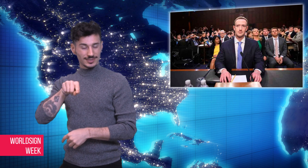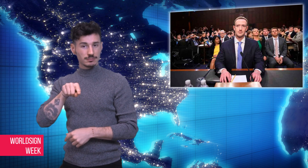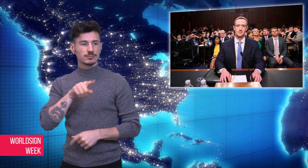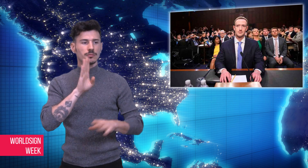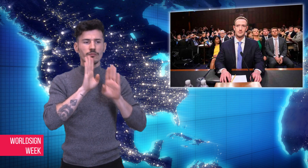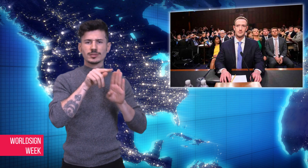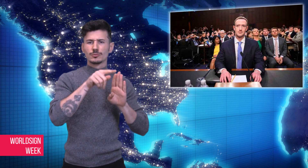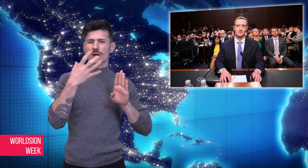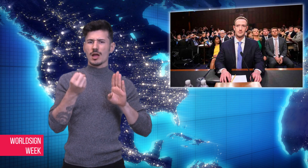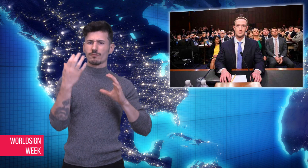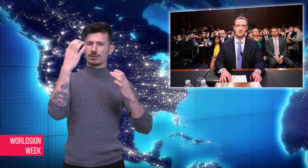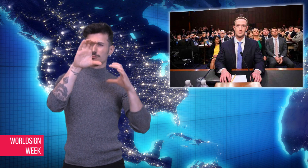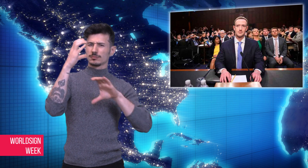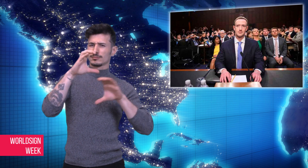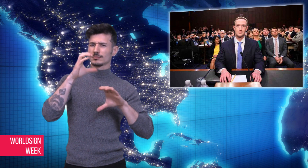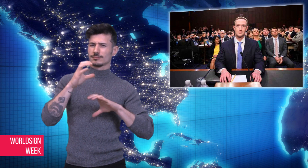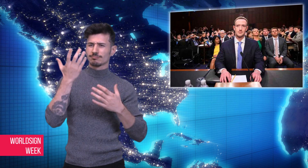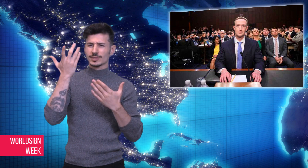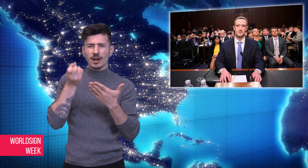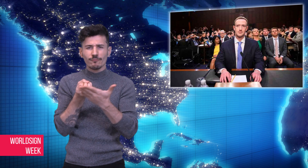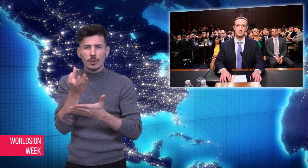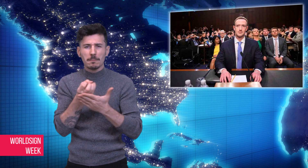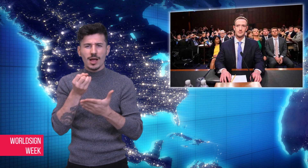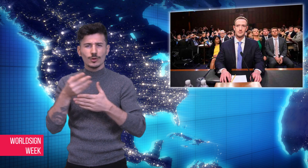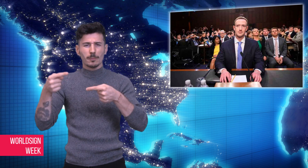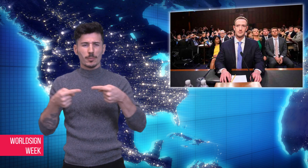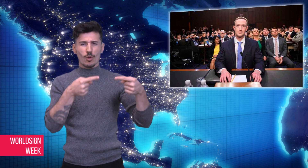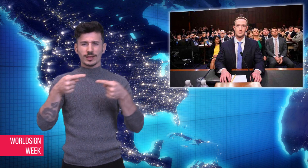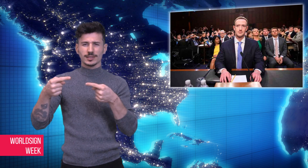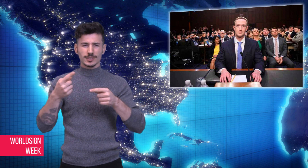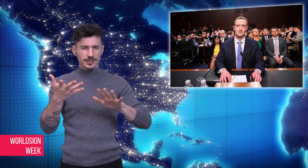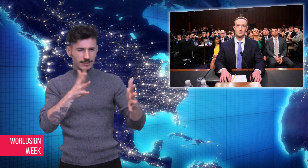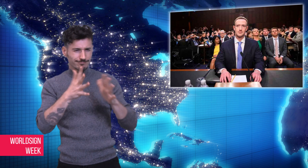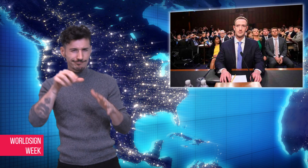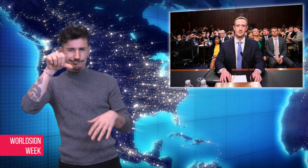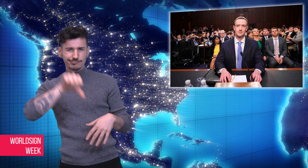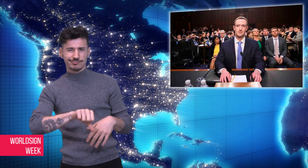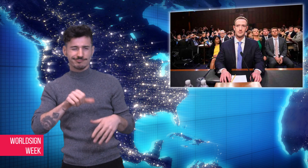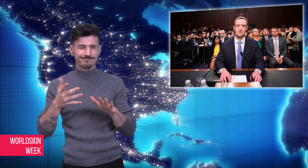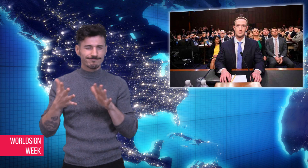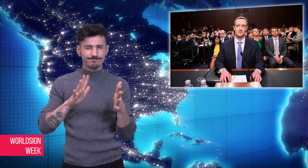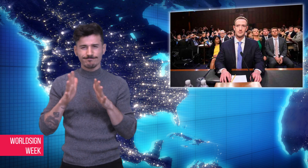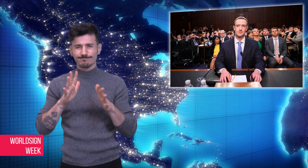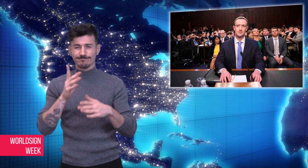not doing enough to crack down on disinformation